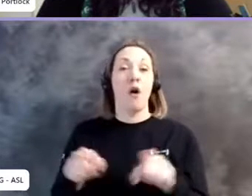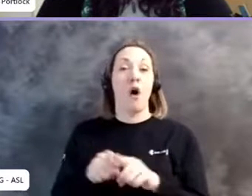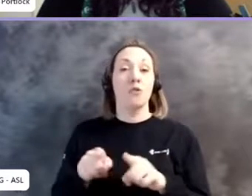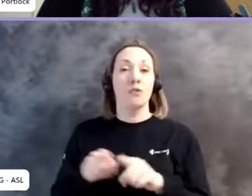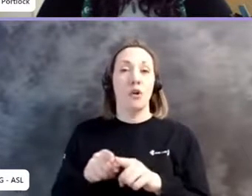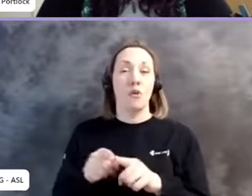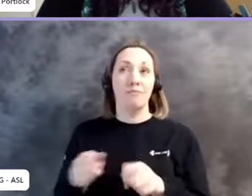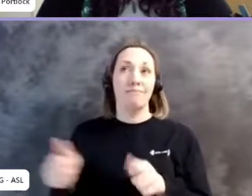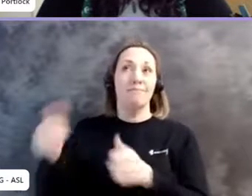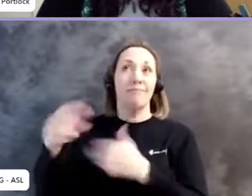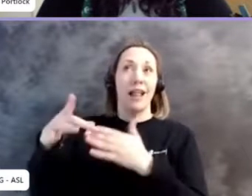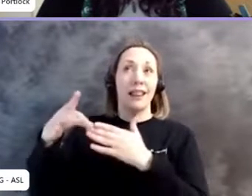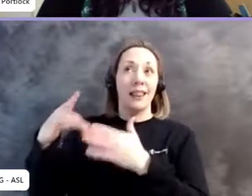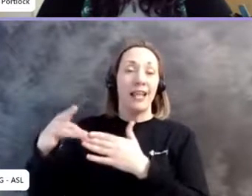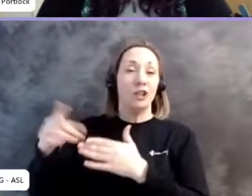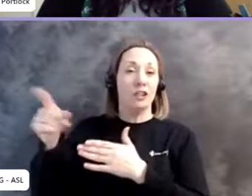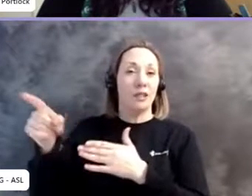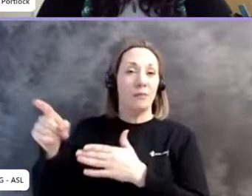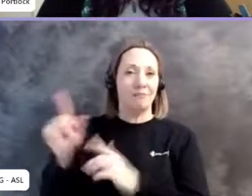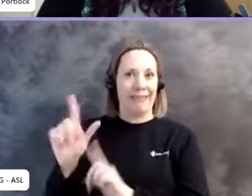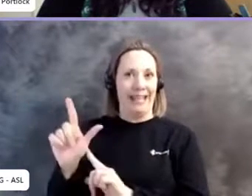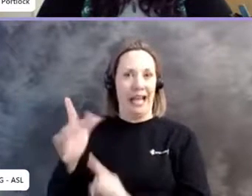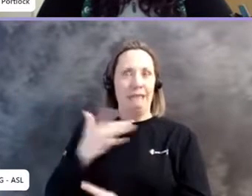accessibility just as a matter the whole process?